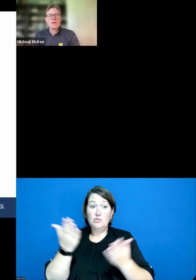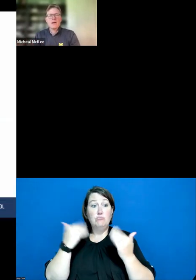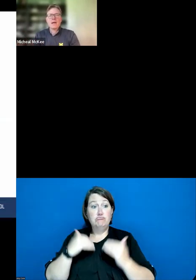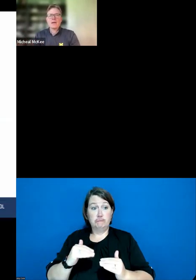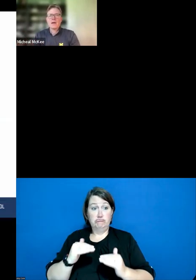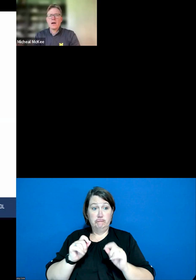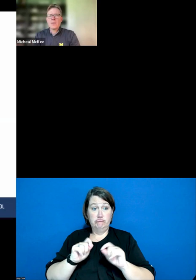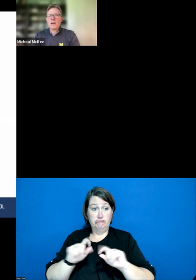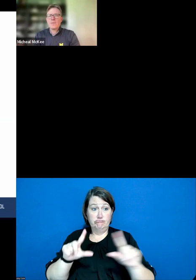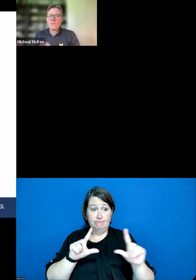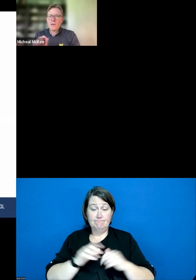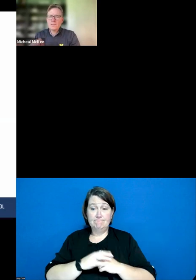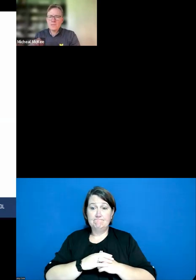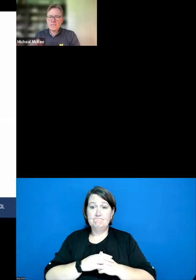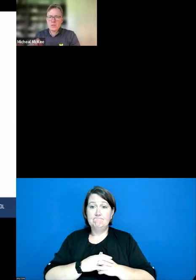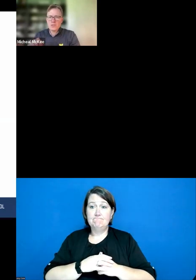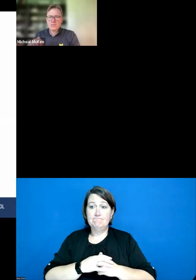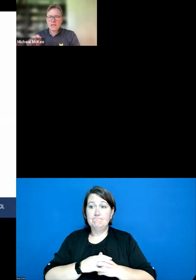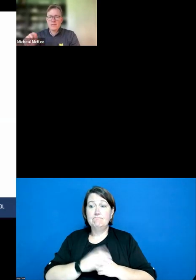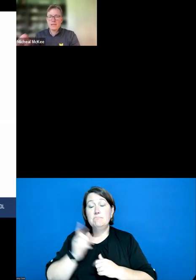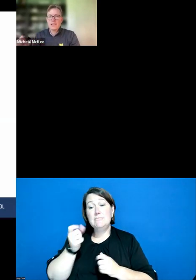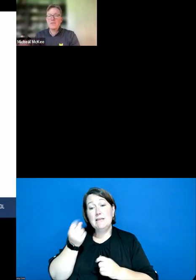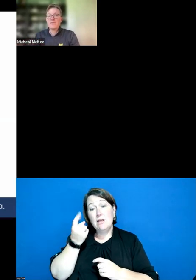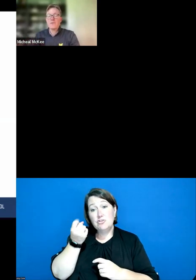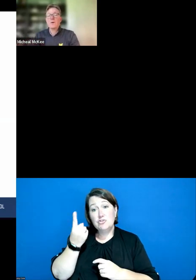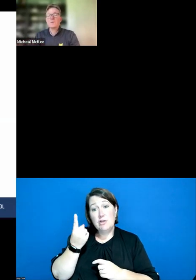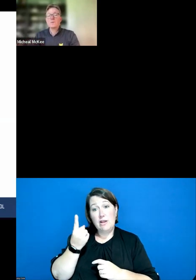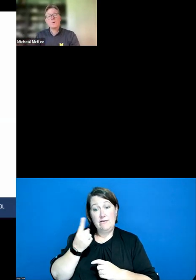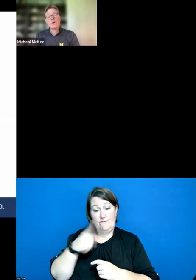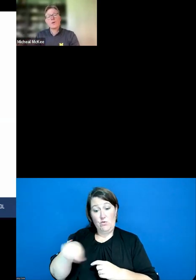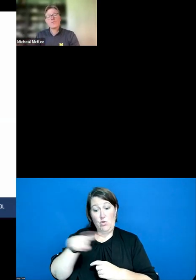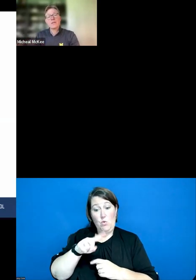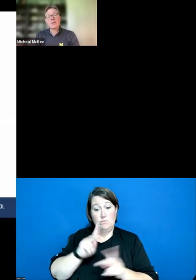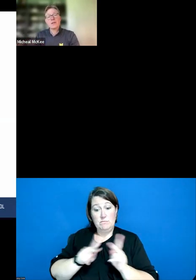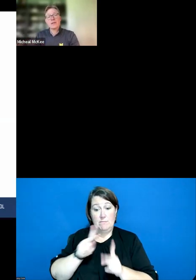And we also need to understand that even for those who are hard of hearing,